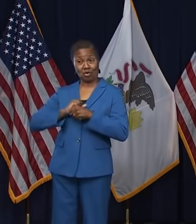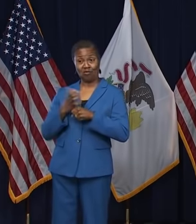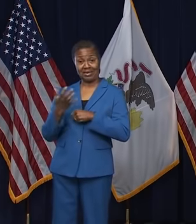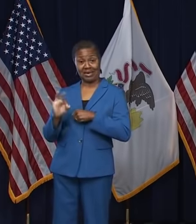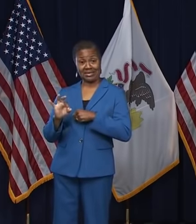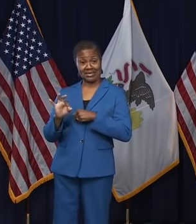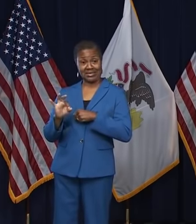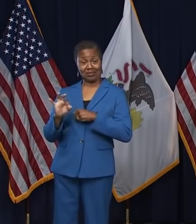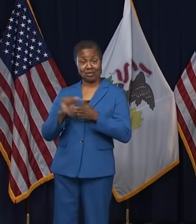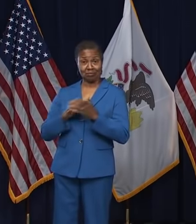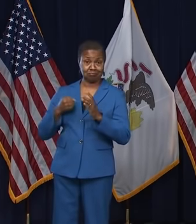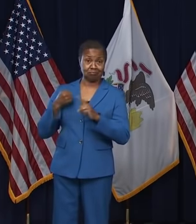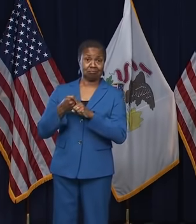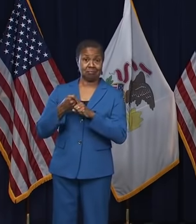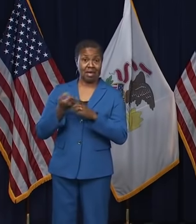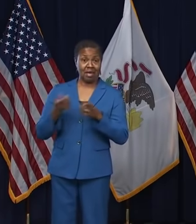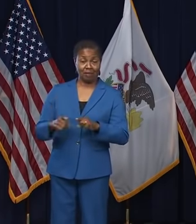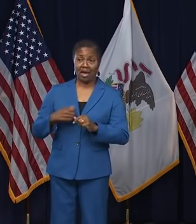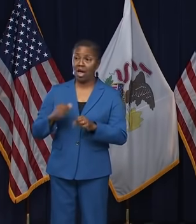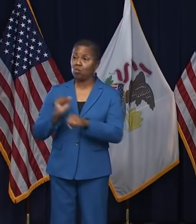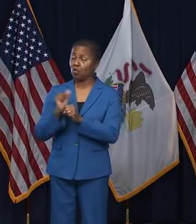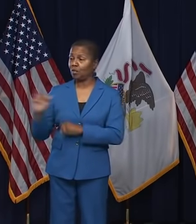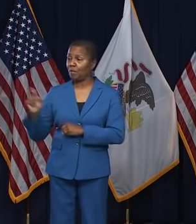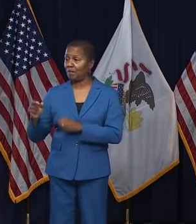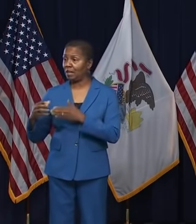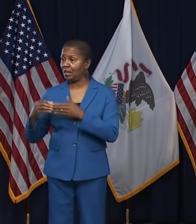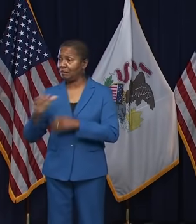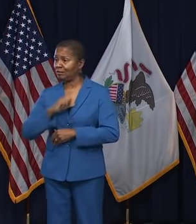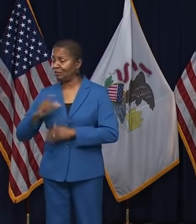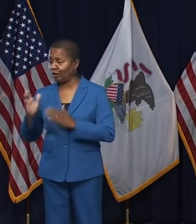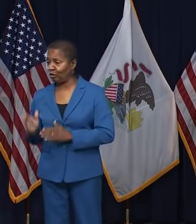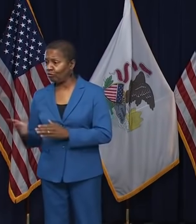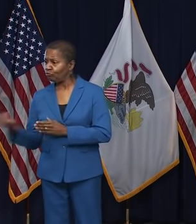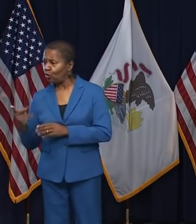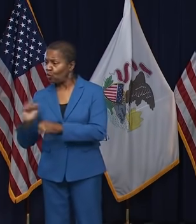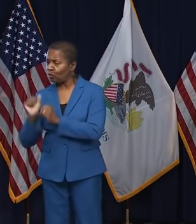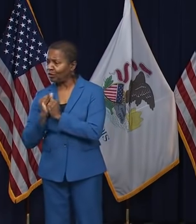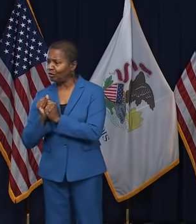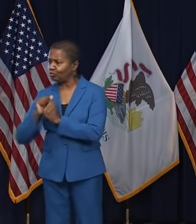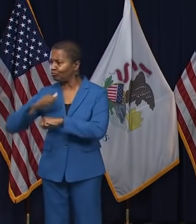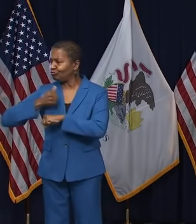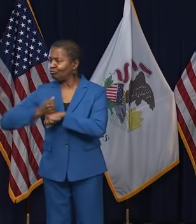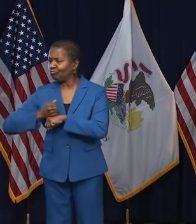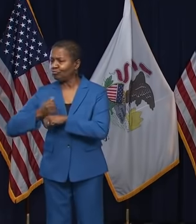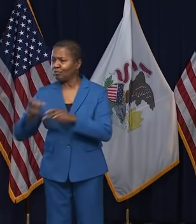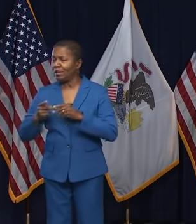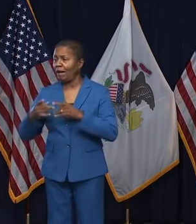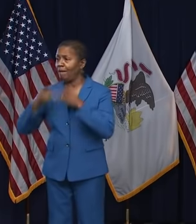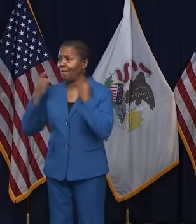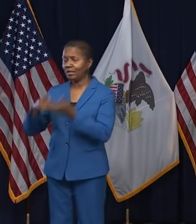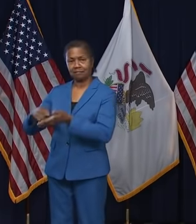early on in the carpet nineteen